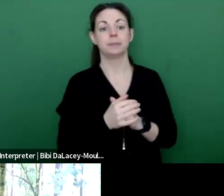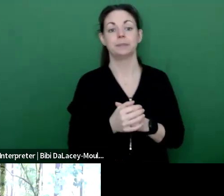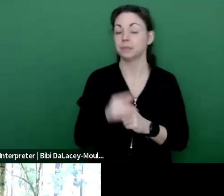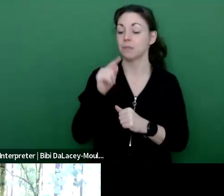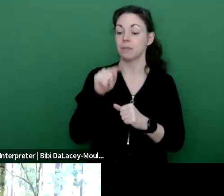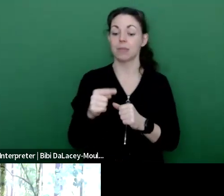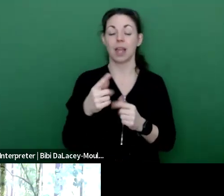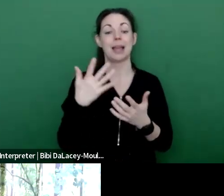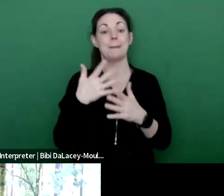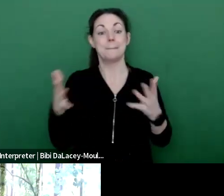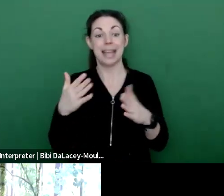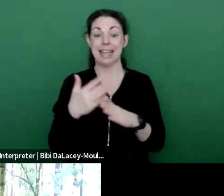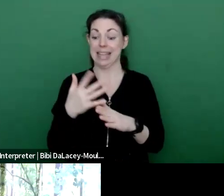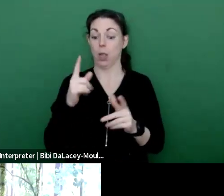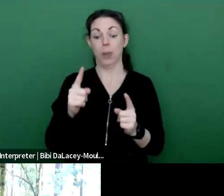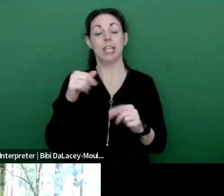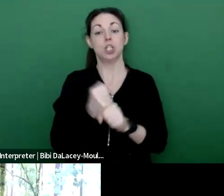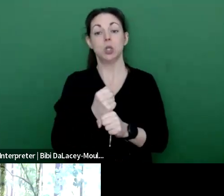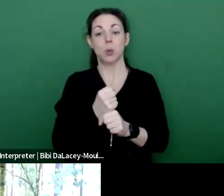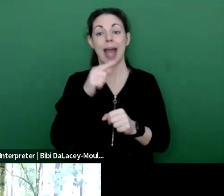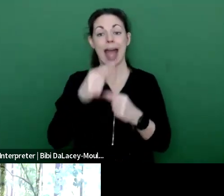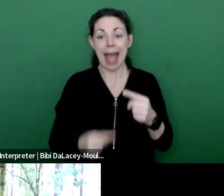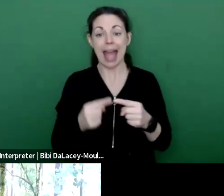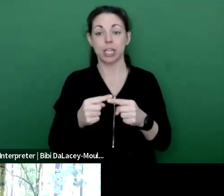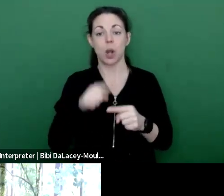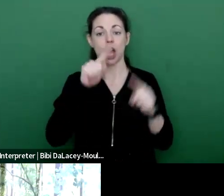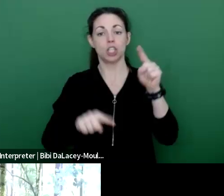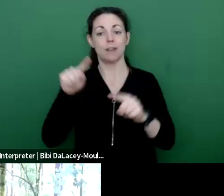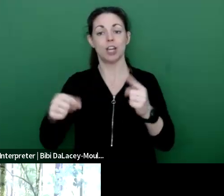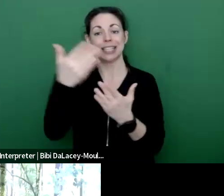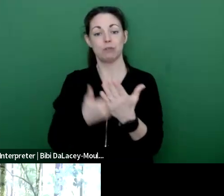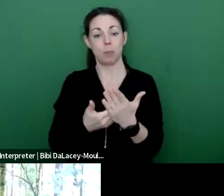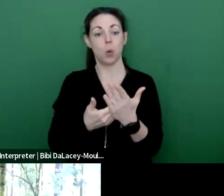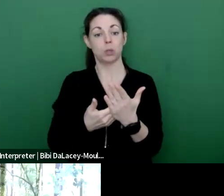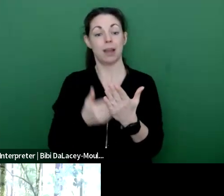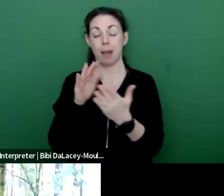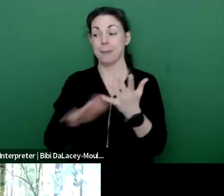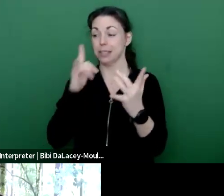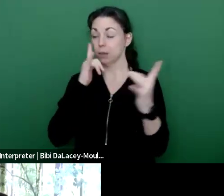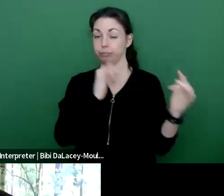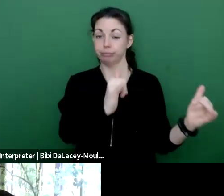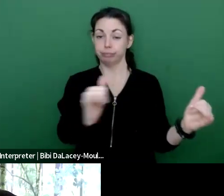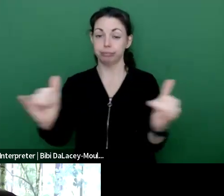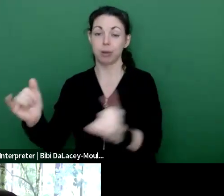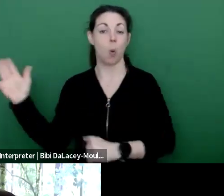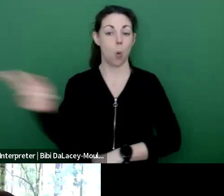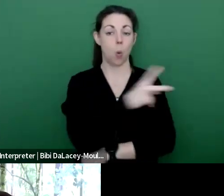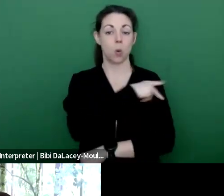we now do an annual diversity survey, which surveys all of our staff and our trustees, and then every year,